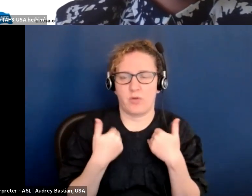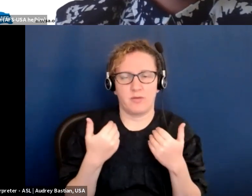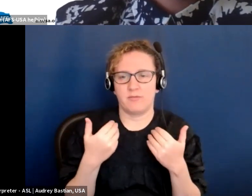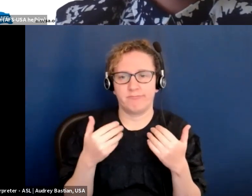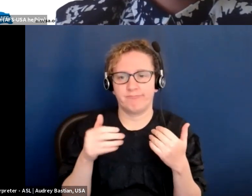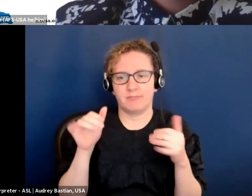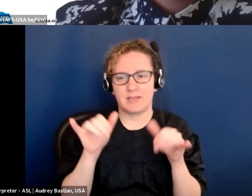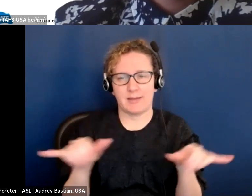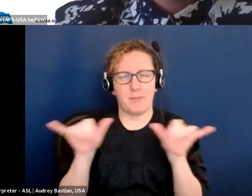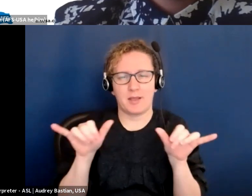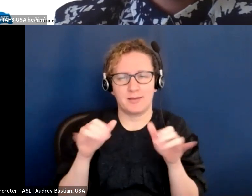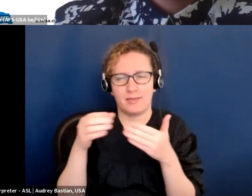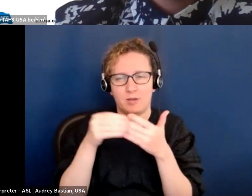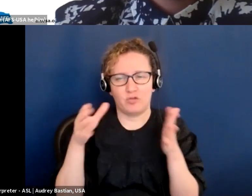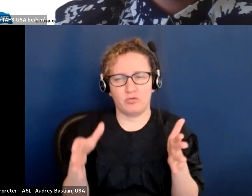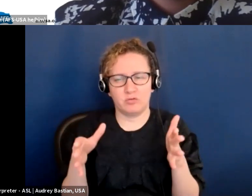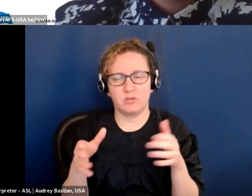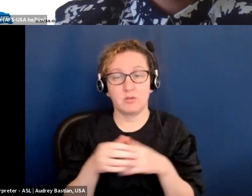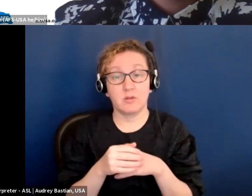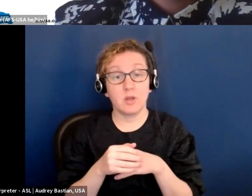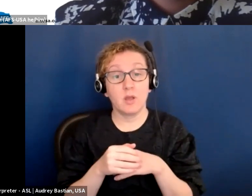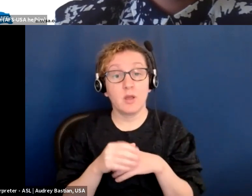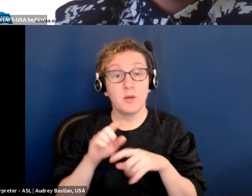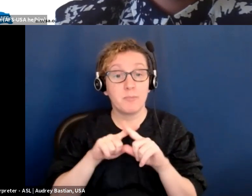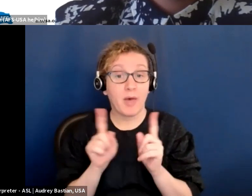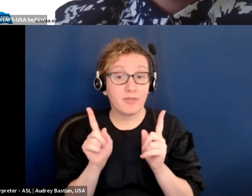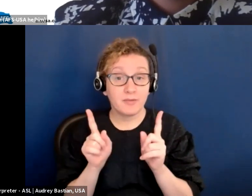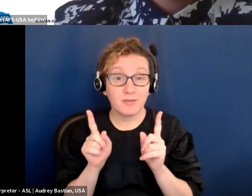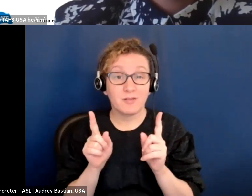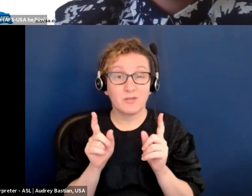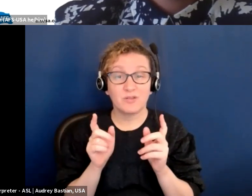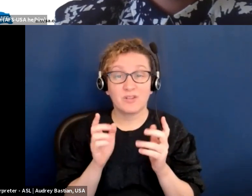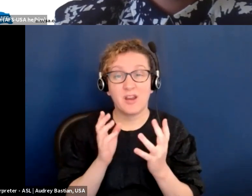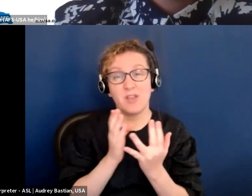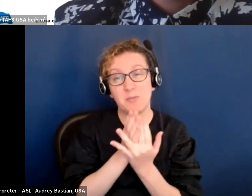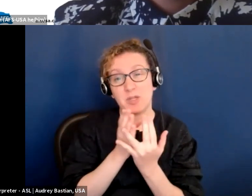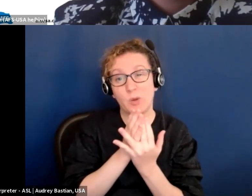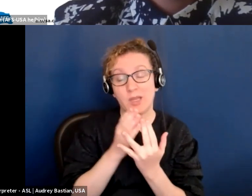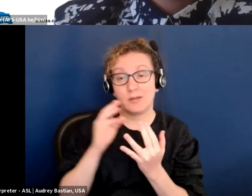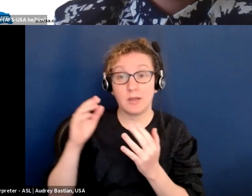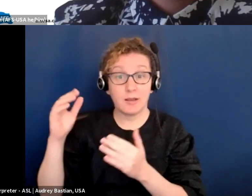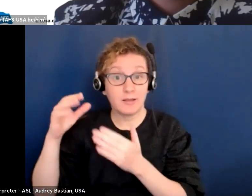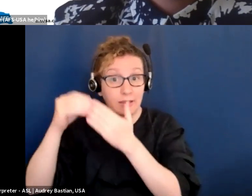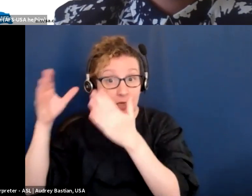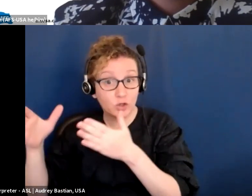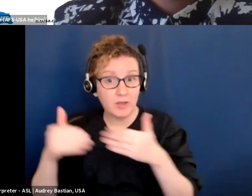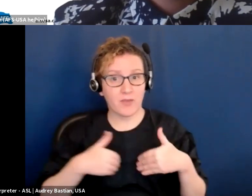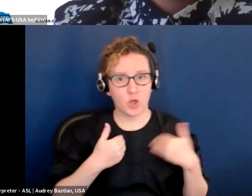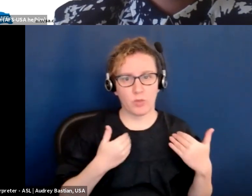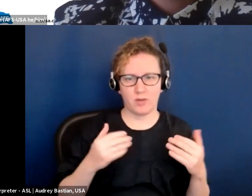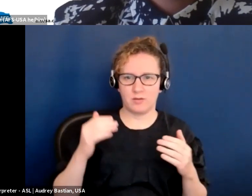do, but they are kind of in between the leaders and the youth.